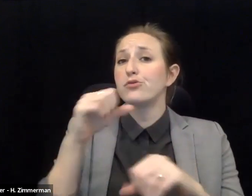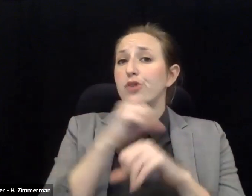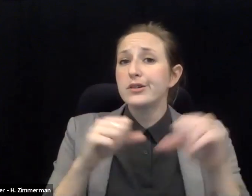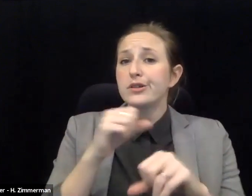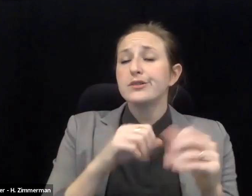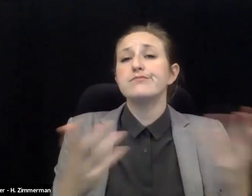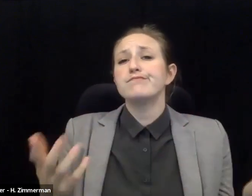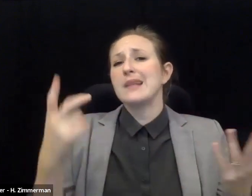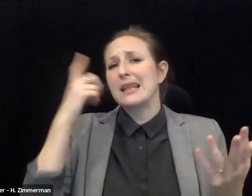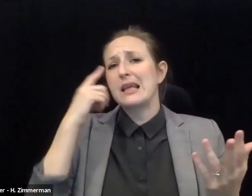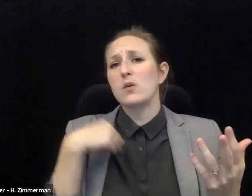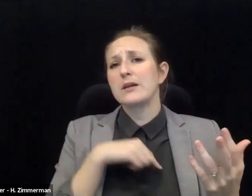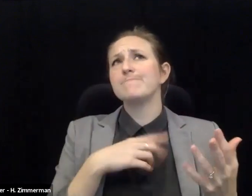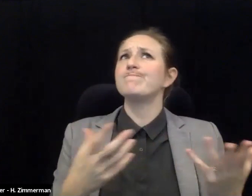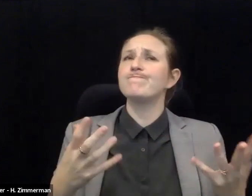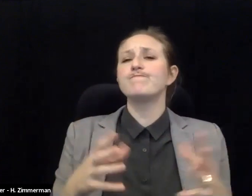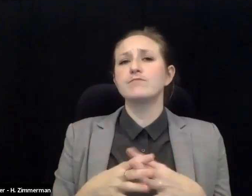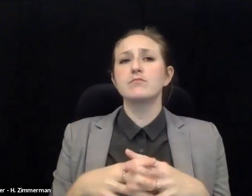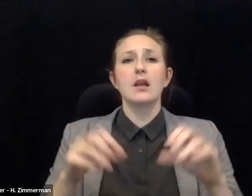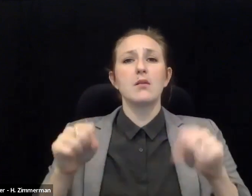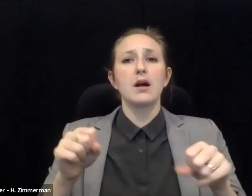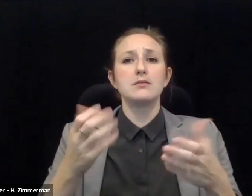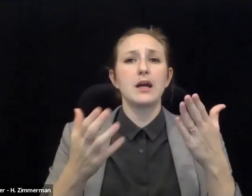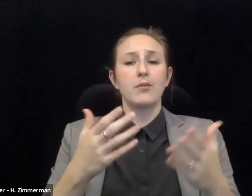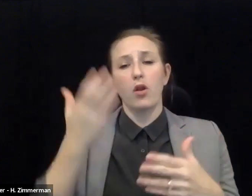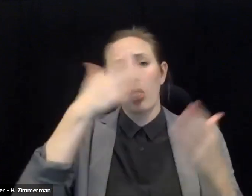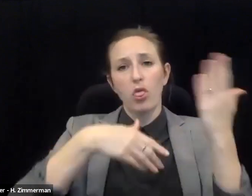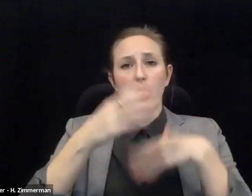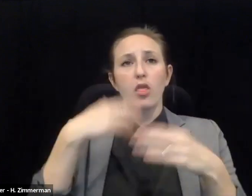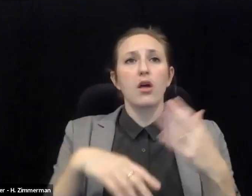You know, it's possible, maybe to overlook the fact that you're